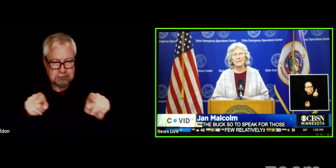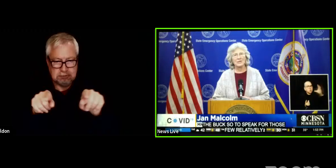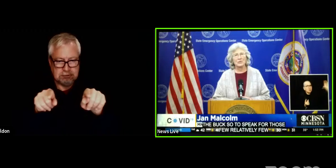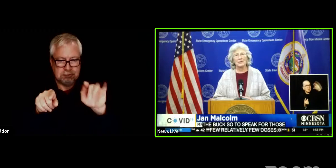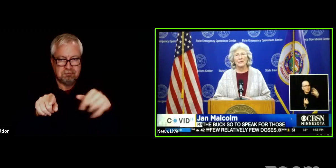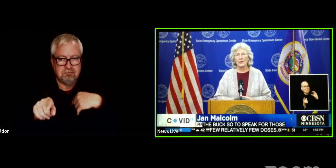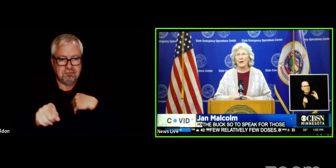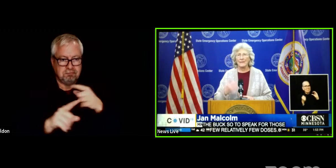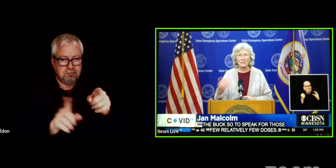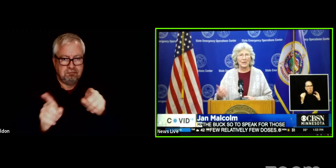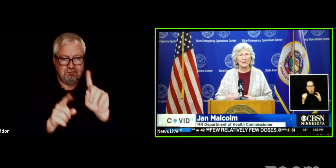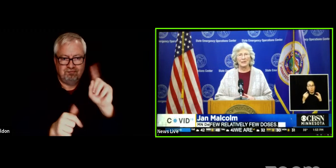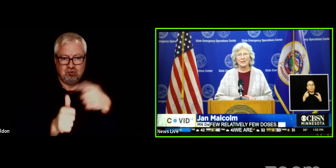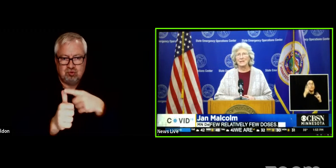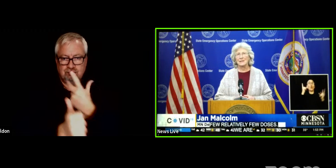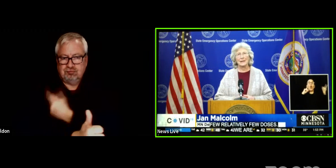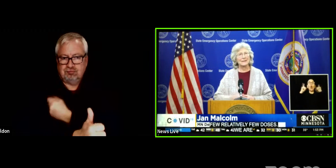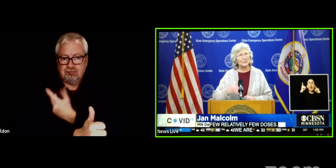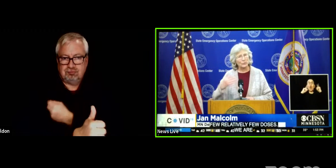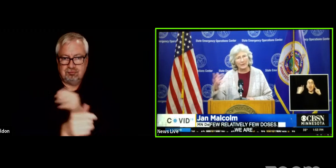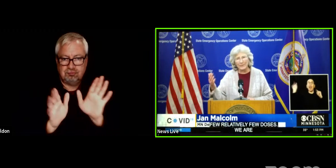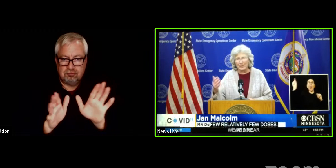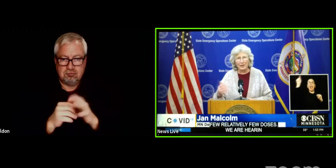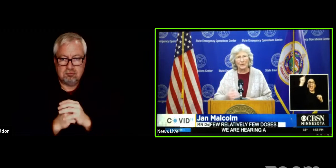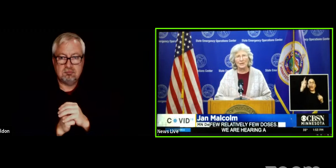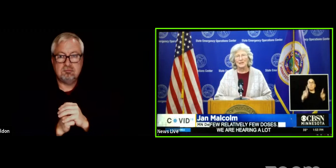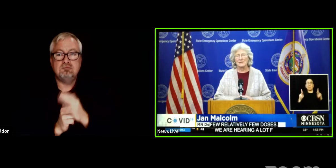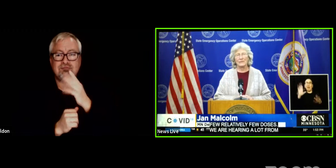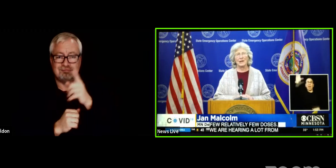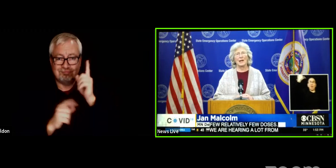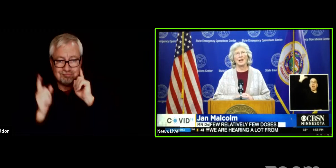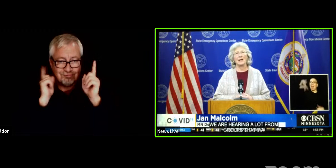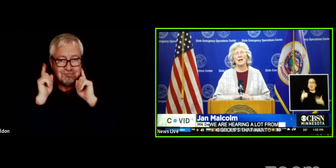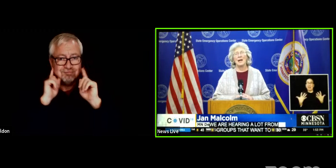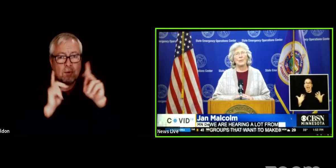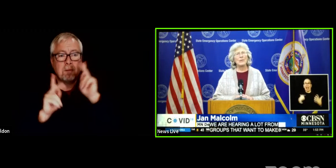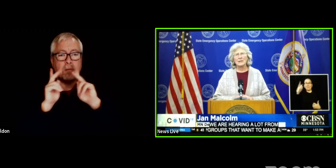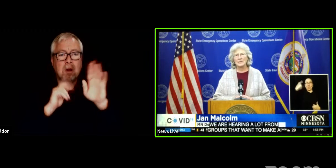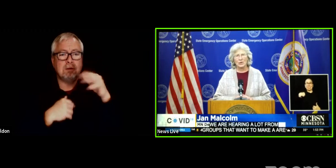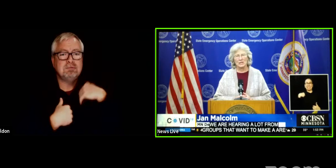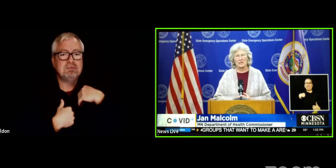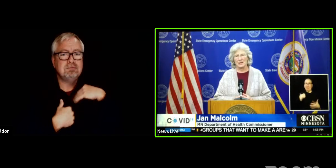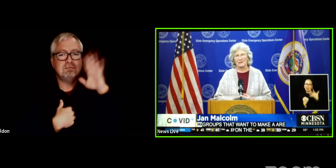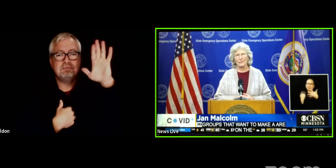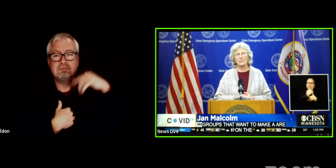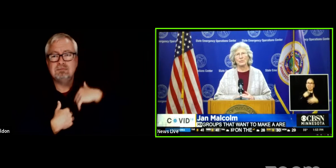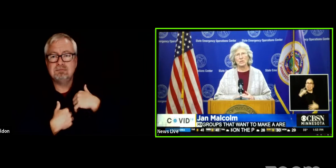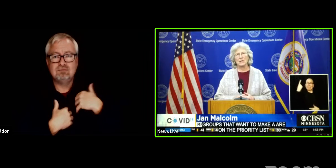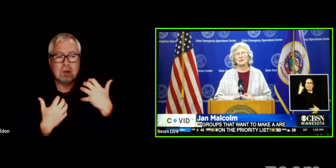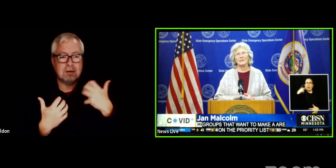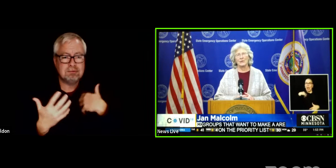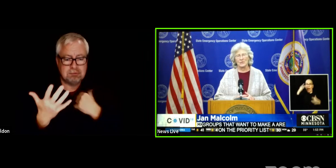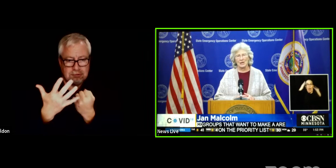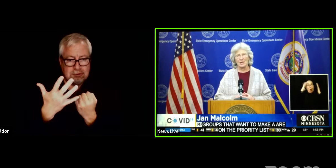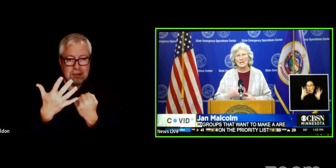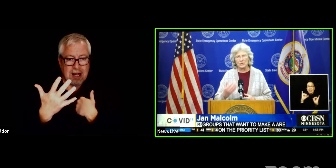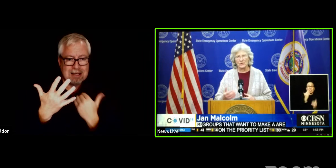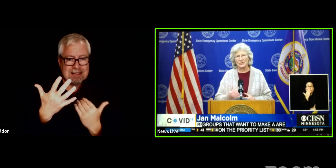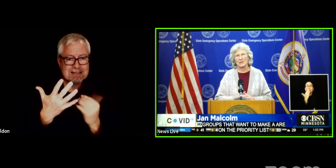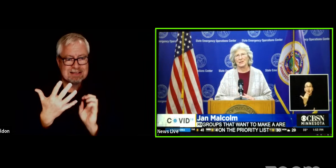MAKE SURE THEY'RE ON THE PRIORITY LIST, THEY WOULD LIKE TO MOVE UP THE PRIORITY LIST IF THEY CAN. WE THINK THAT'S A GOOD SIGN. WE APPRECIATE THAT FOLKS ARE INTERESTED IN